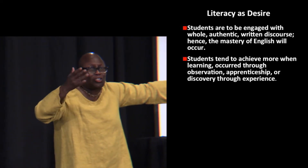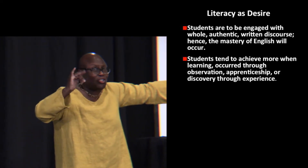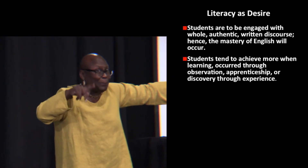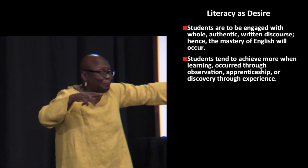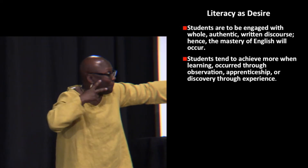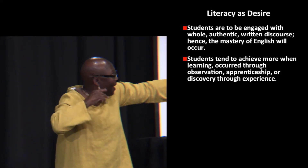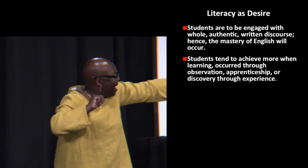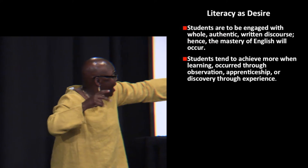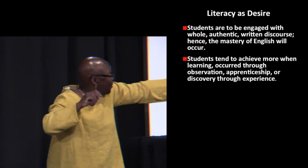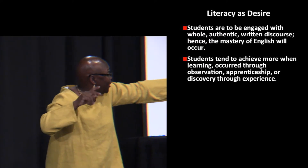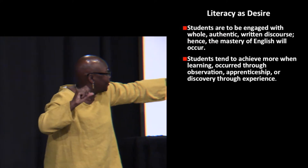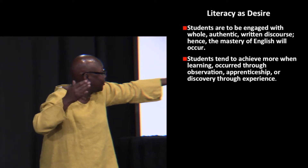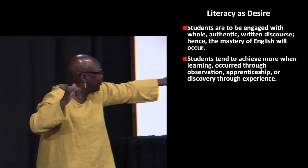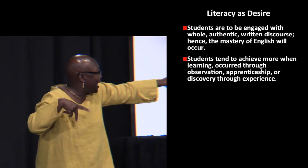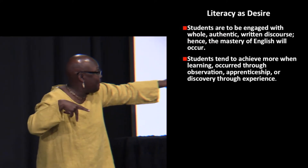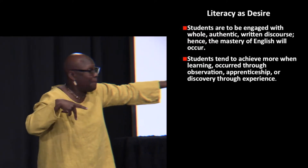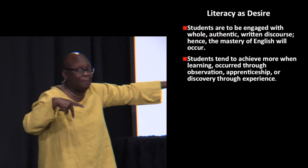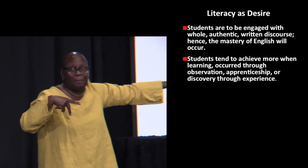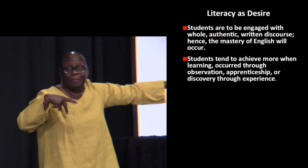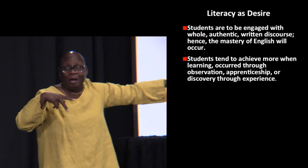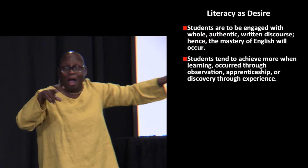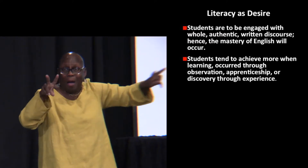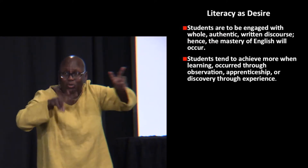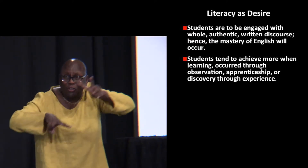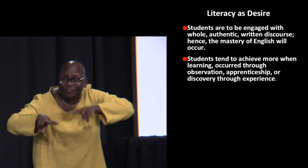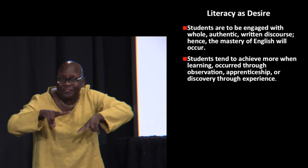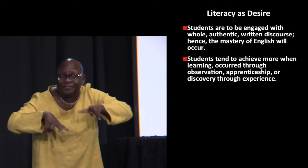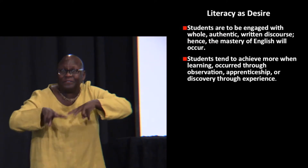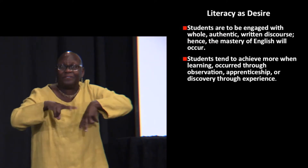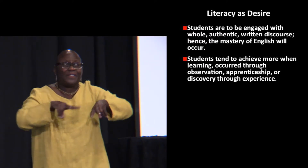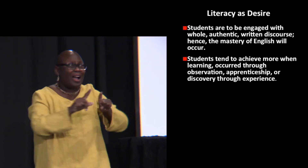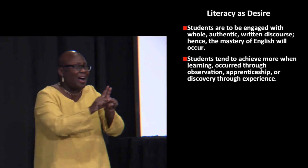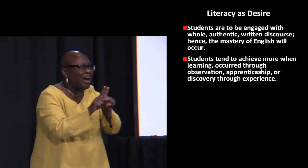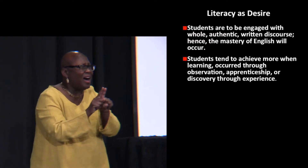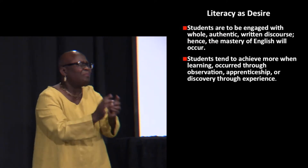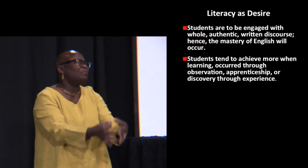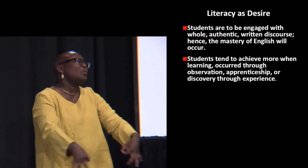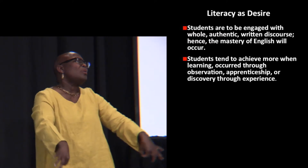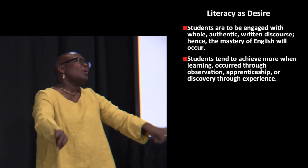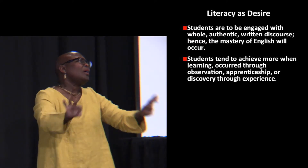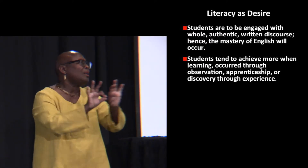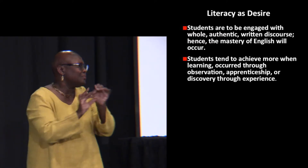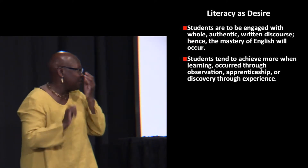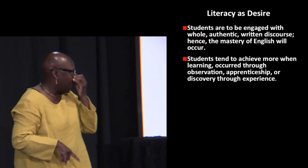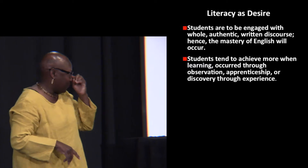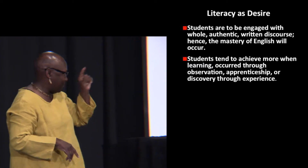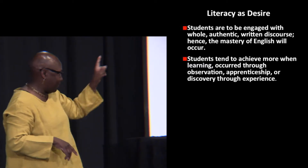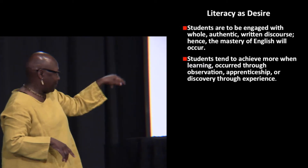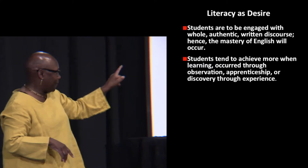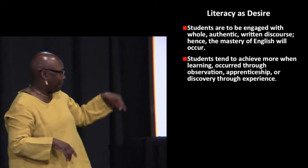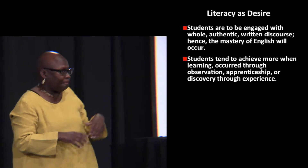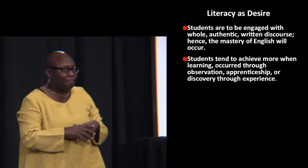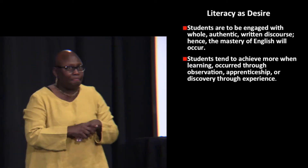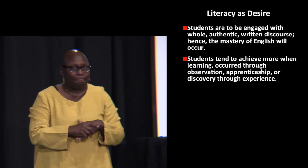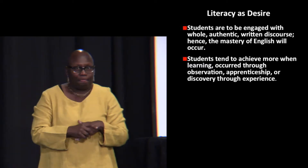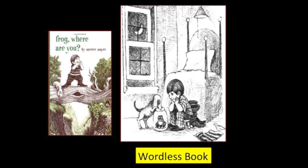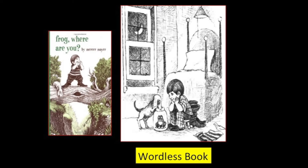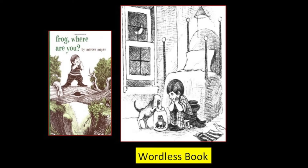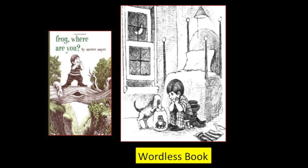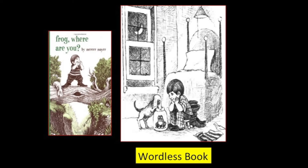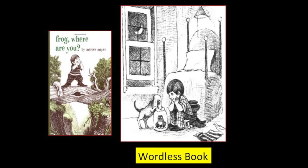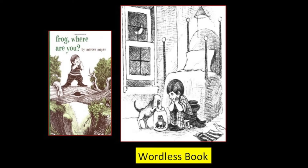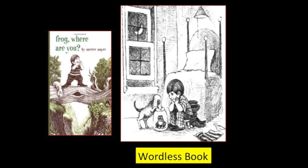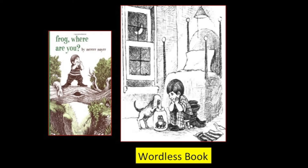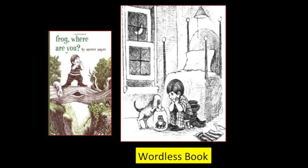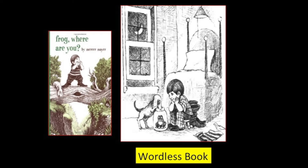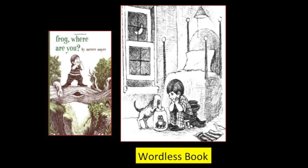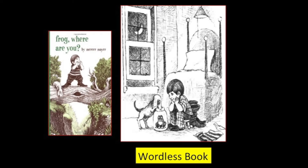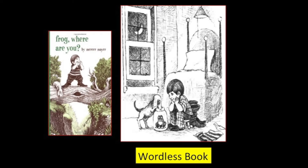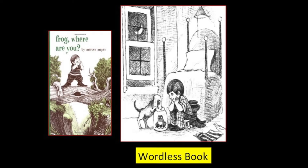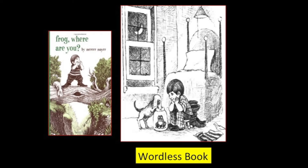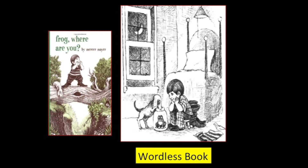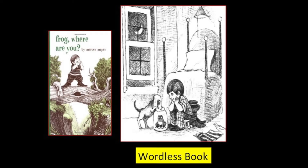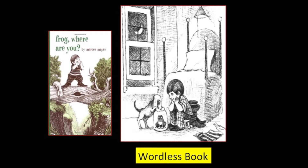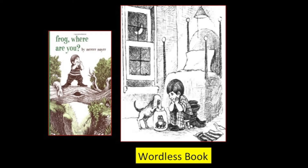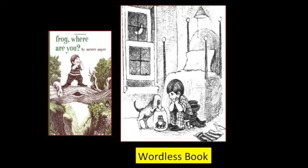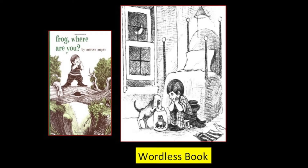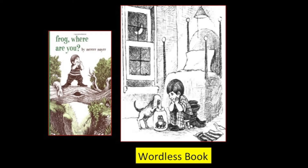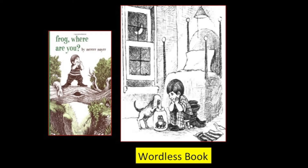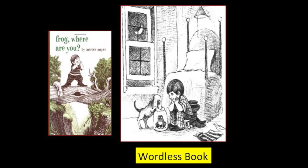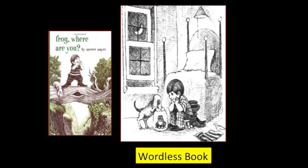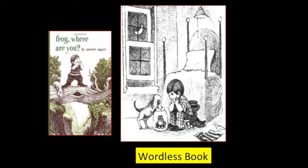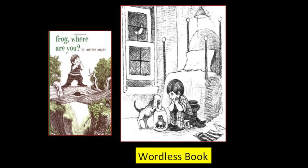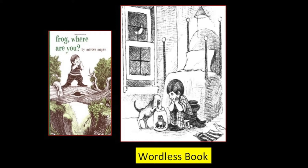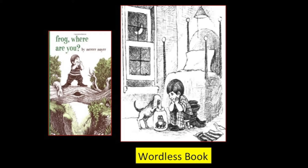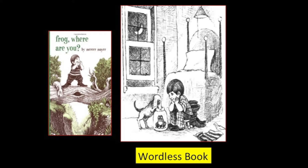In literacy as desire, the material is always tied to their life experiences.